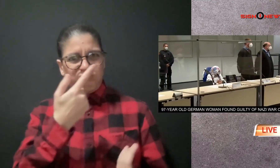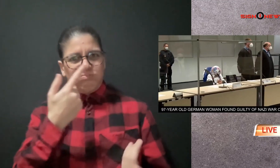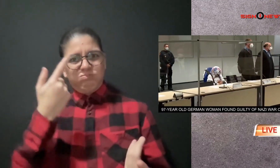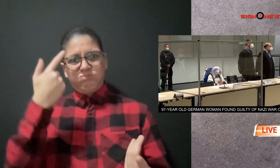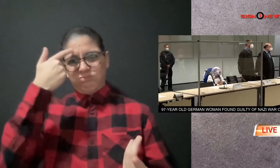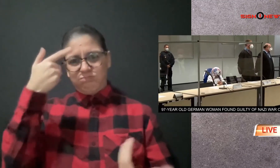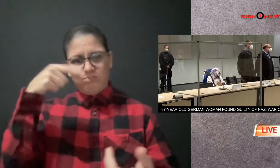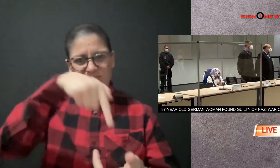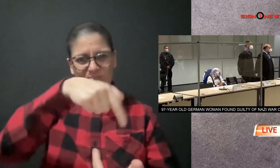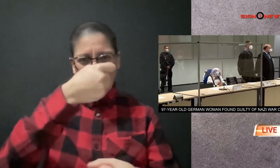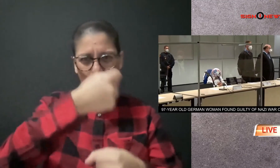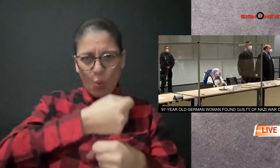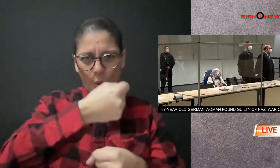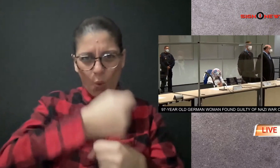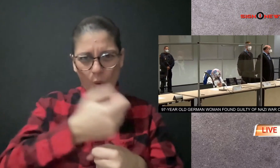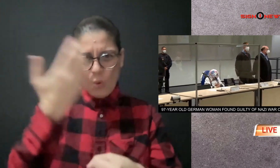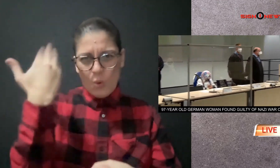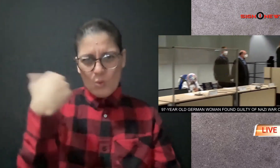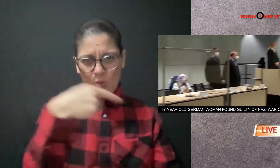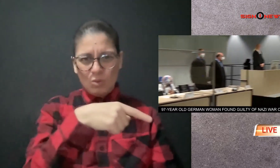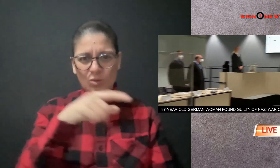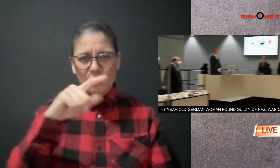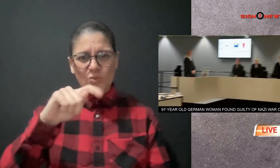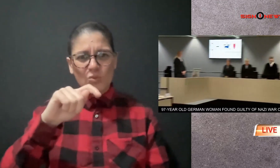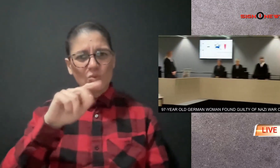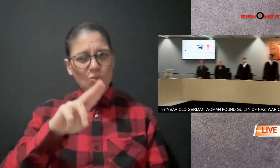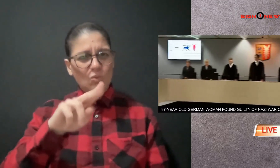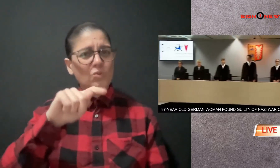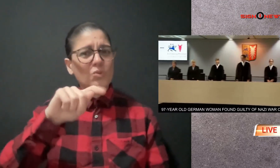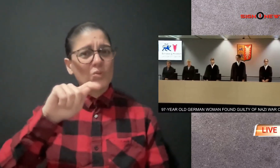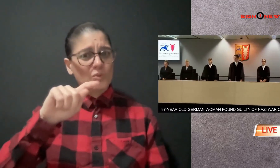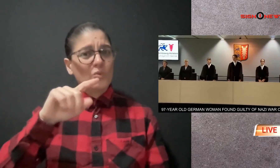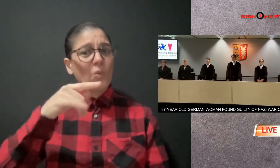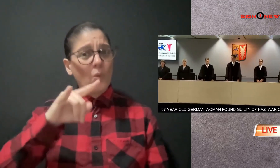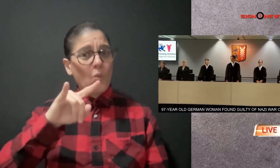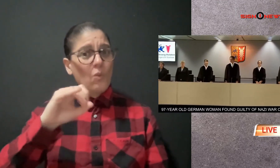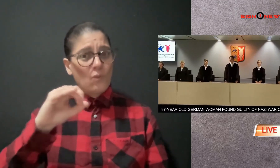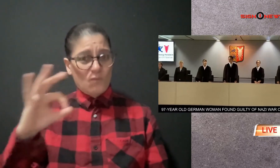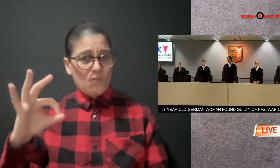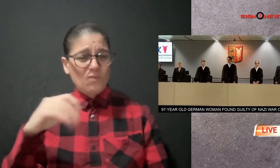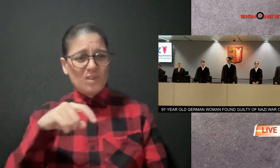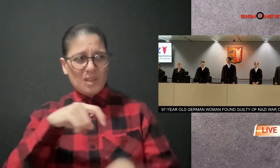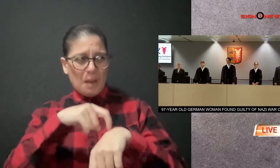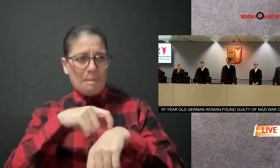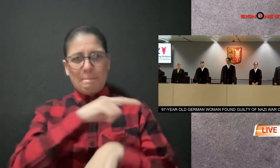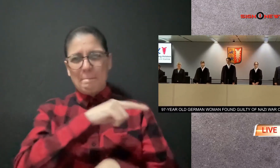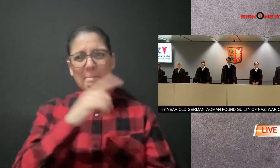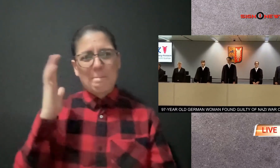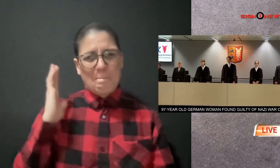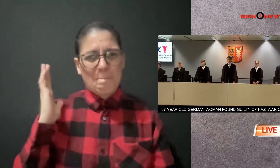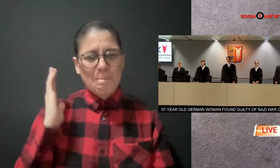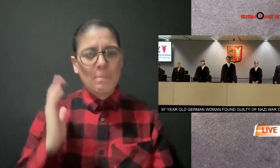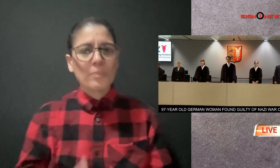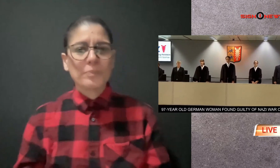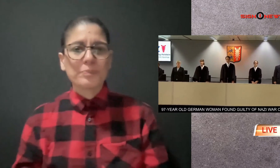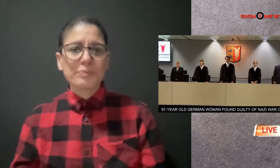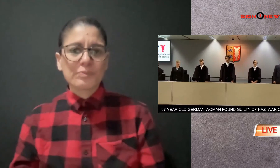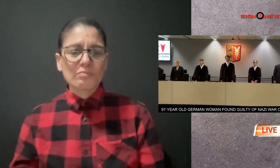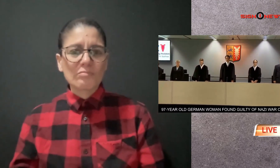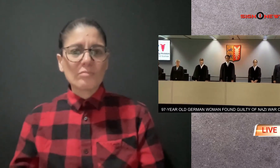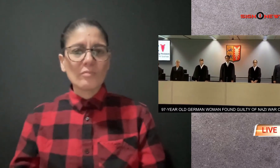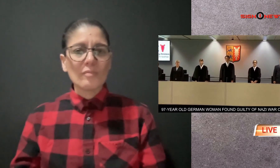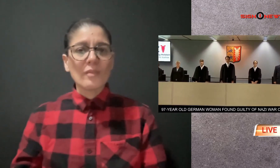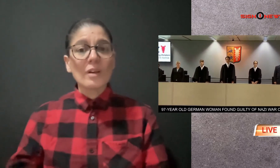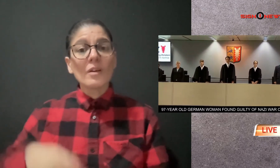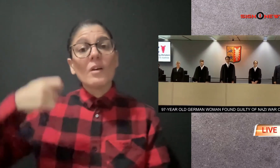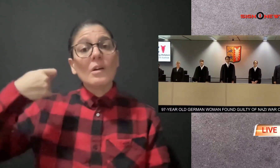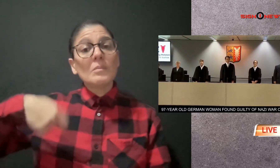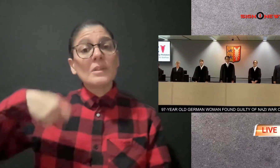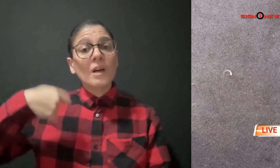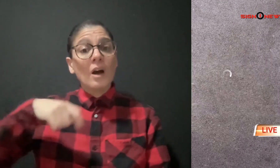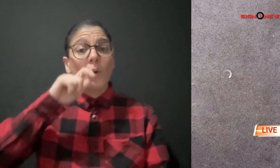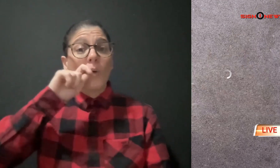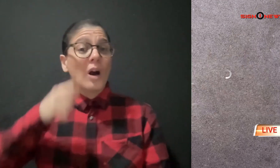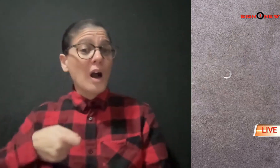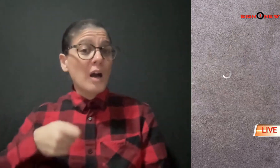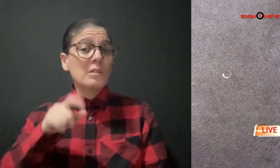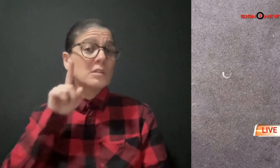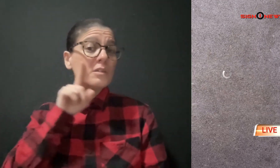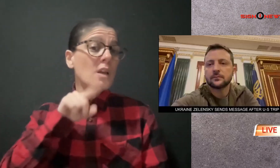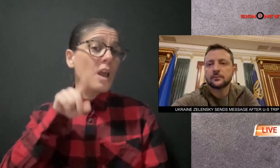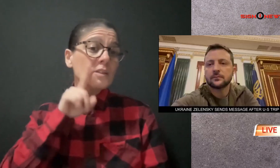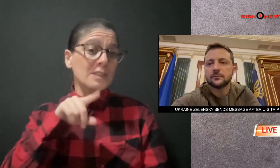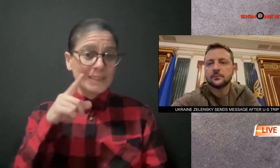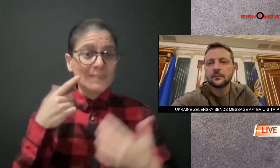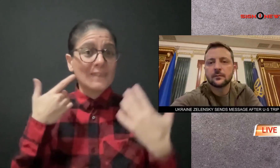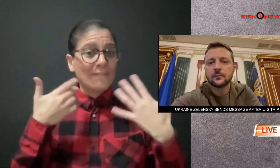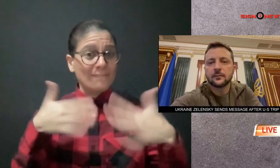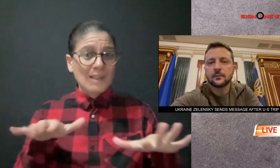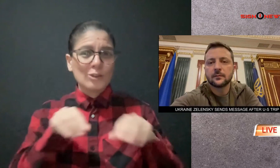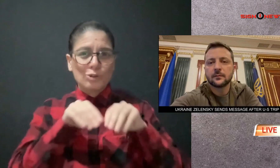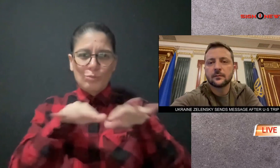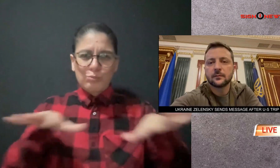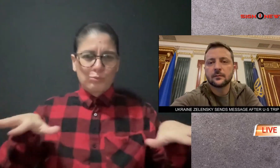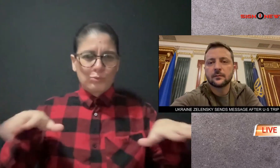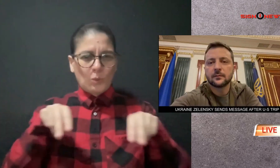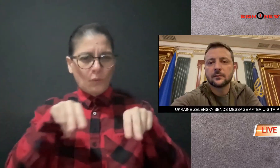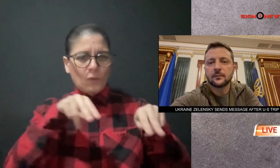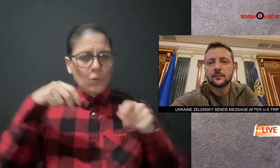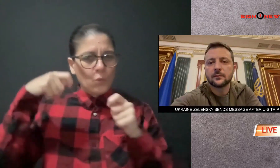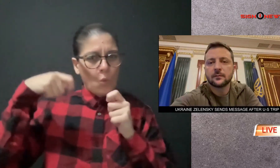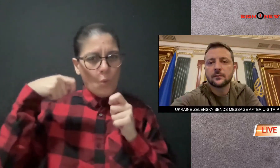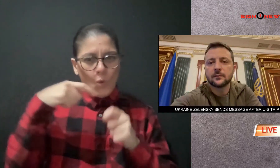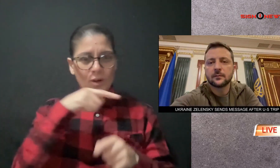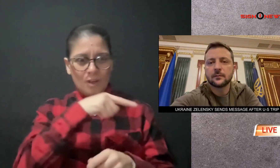what happened and regretted that she had been in Stutthof at the time